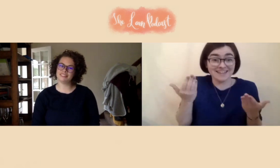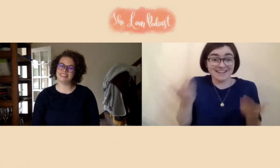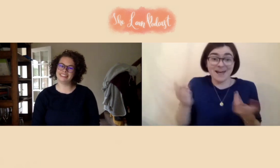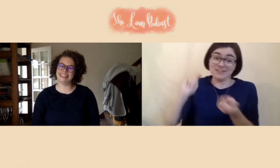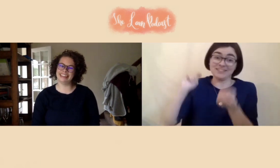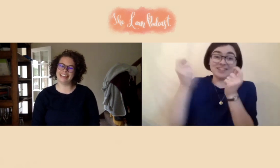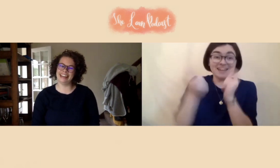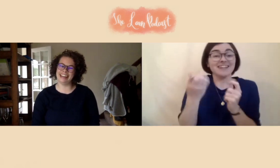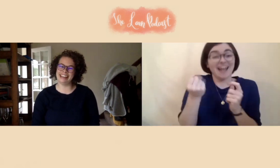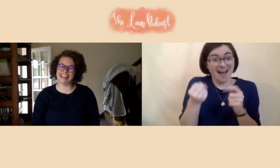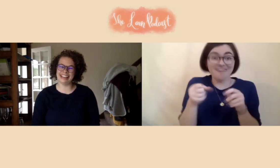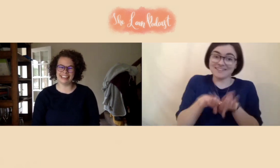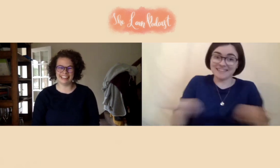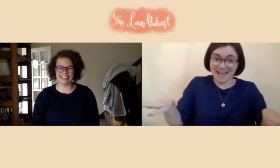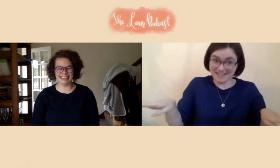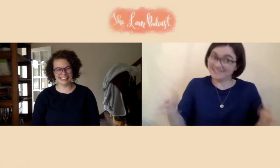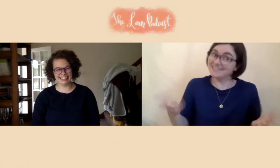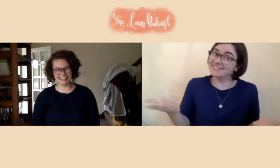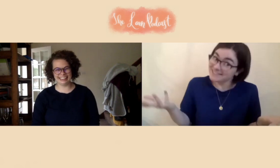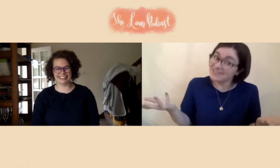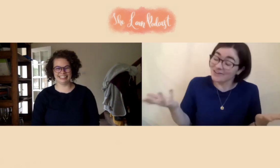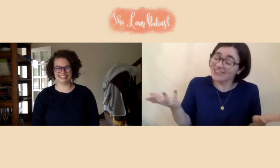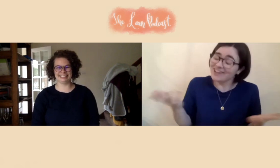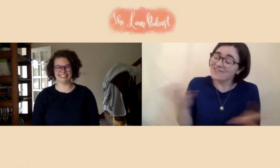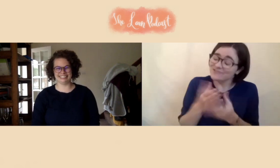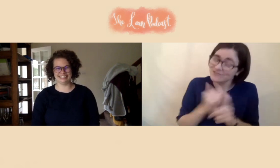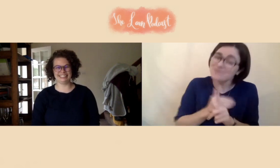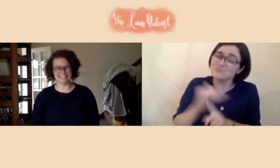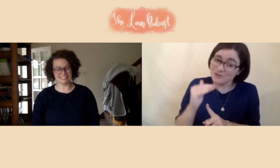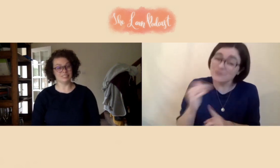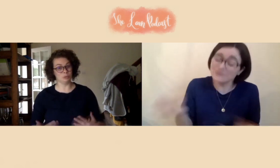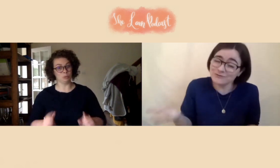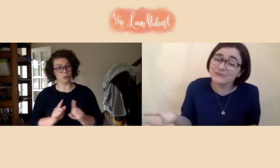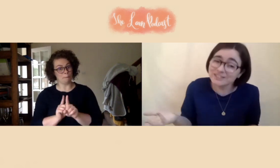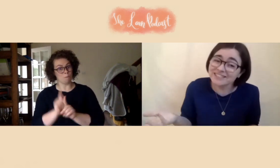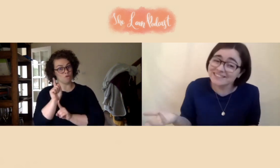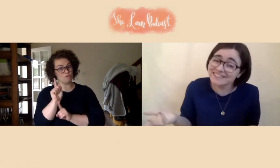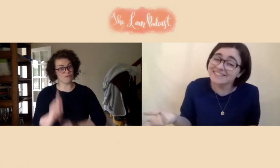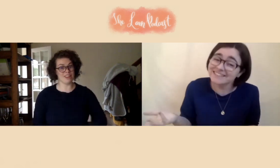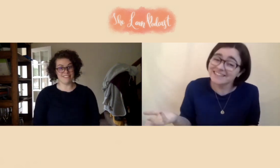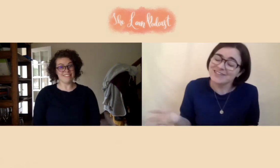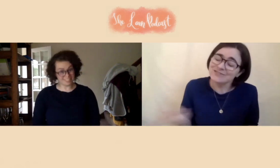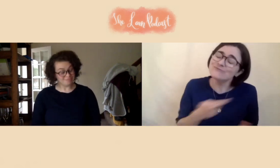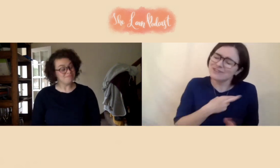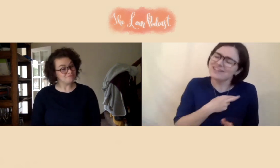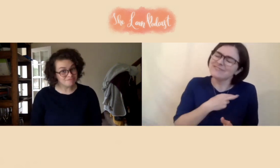Wow, you've moved up in the world. I've really, you know, progressed, you could say.